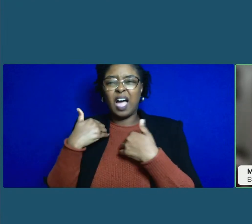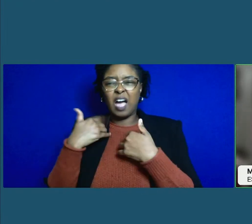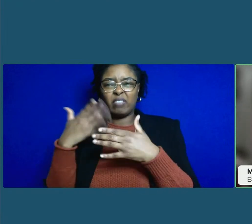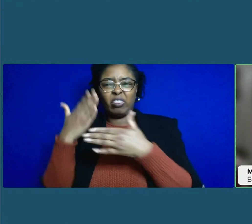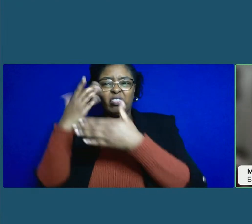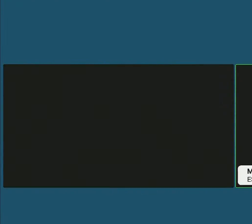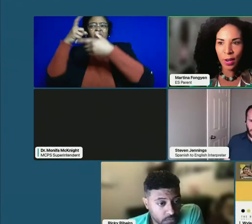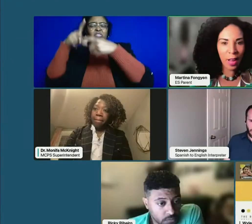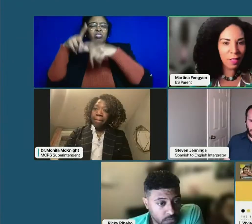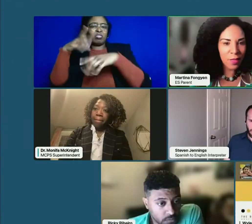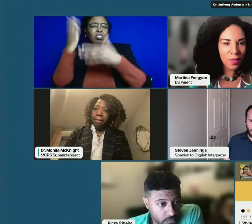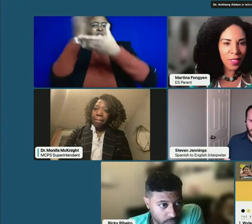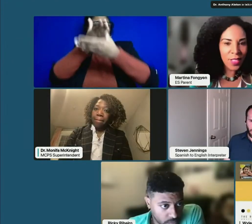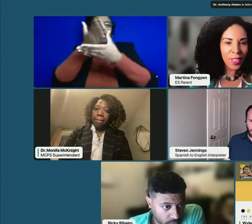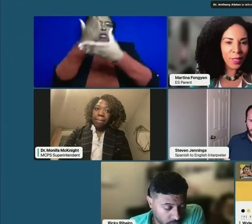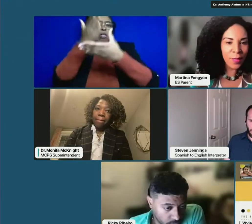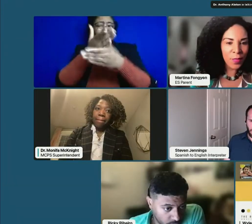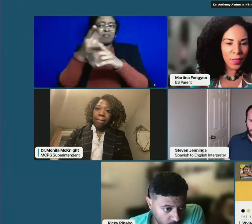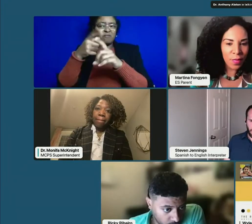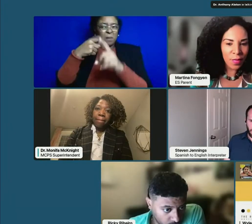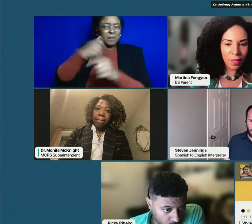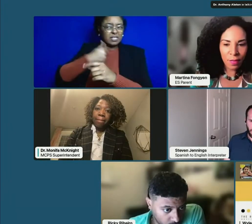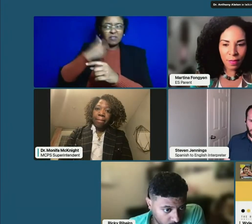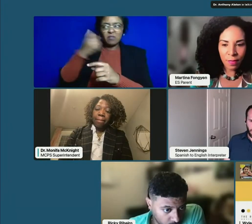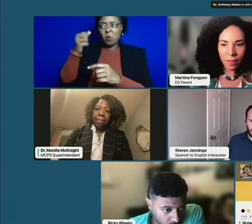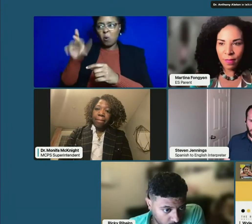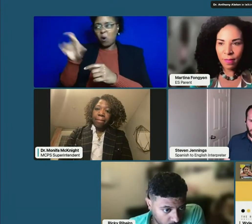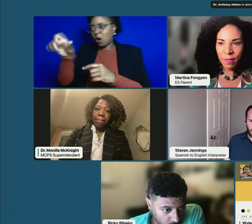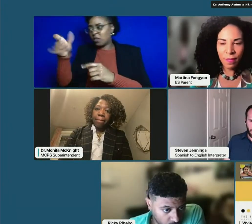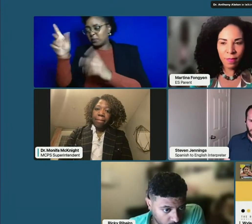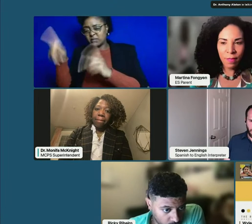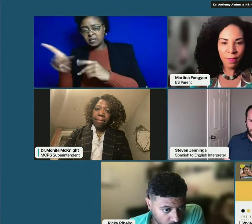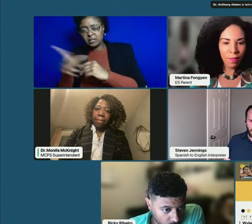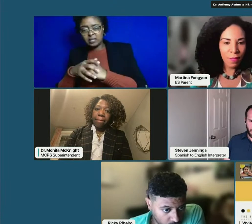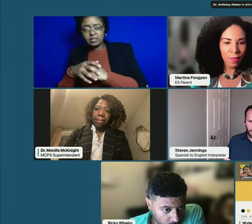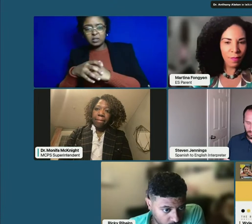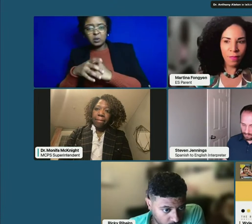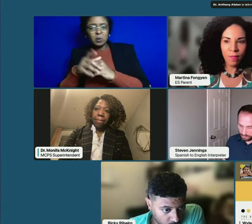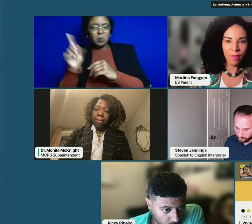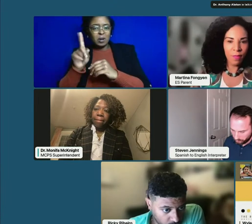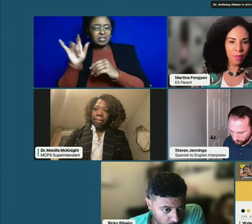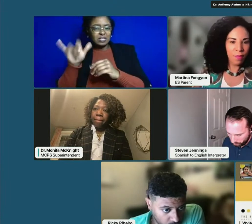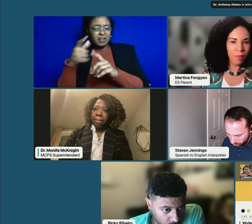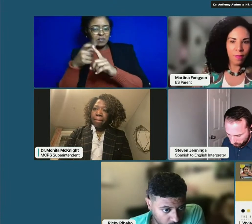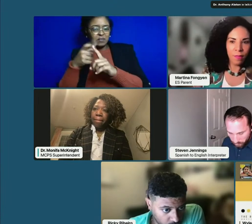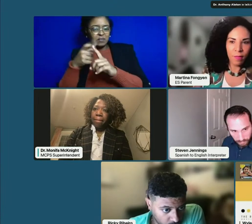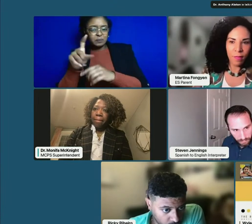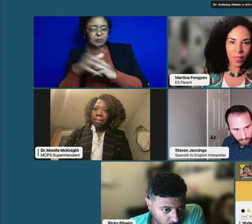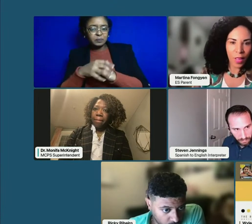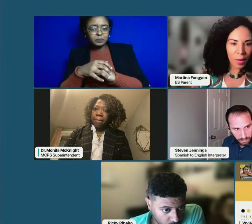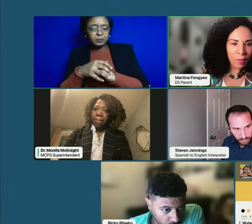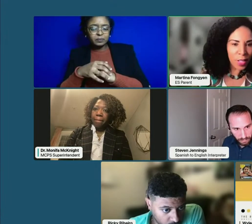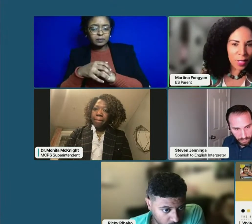friends. I used to go. It's one of my interference. Is that on